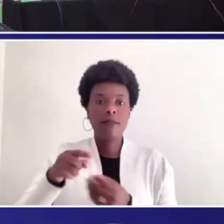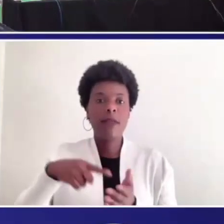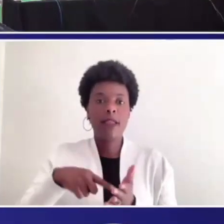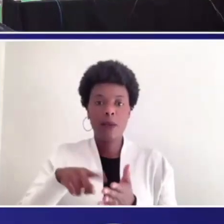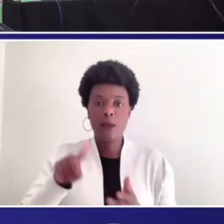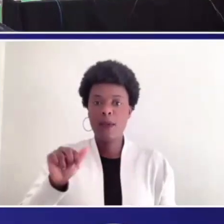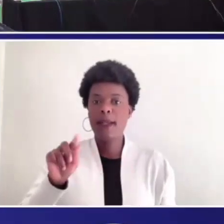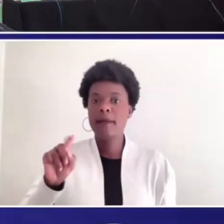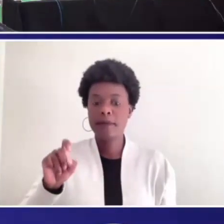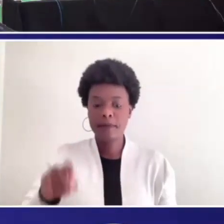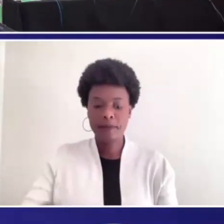Right?